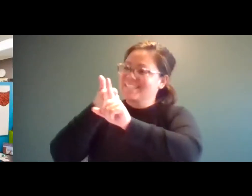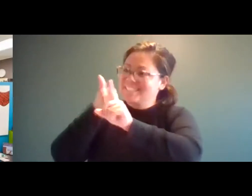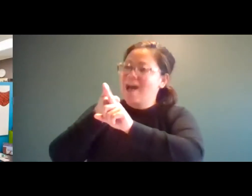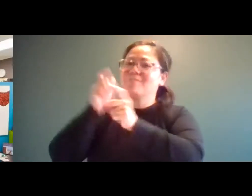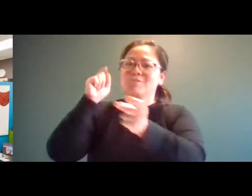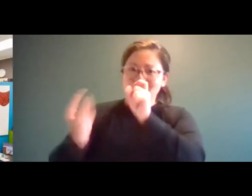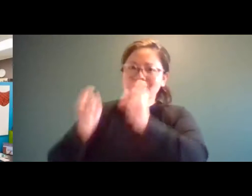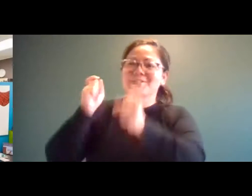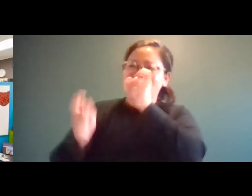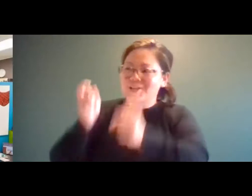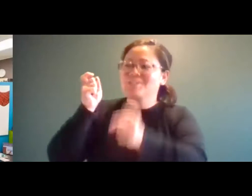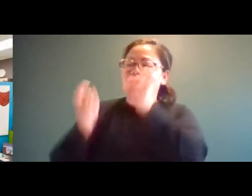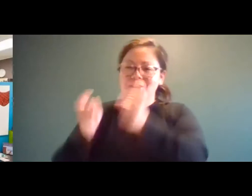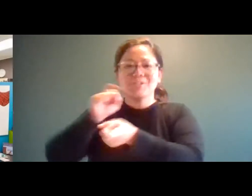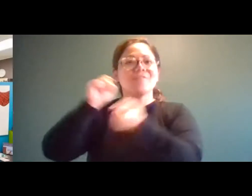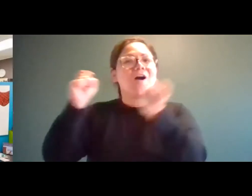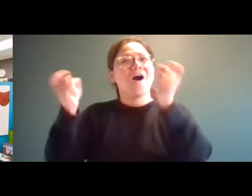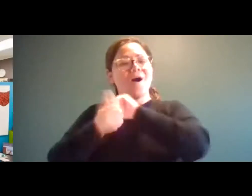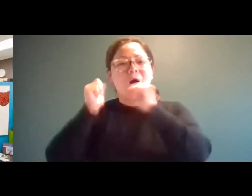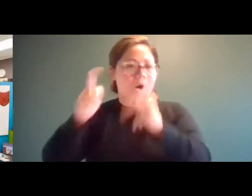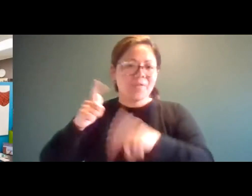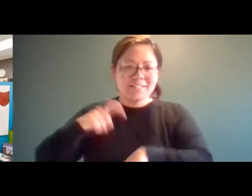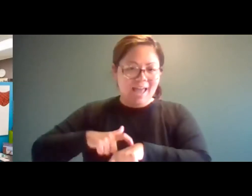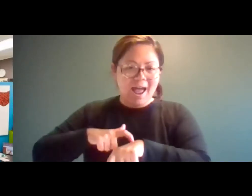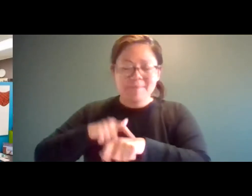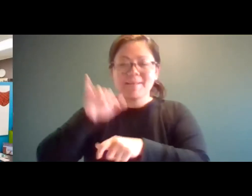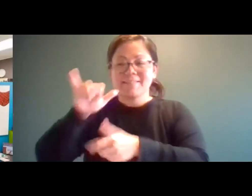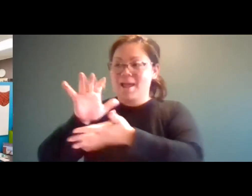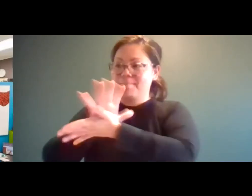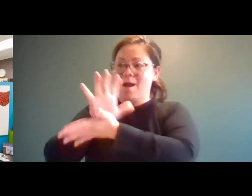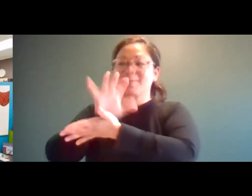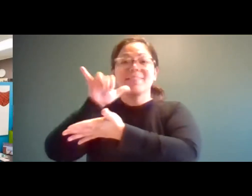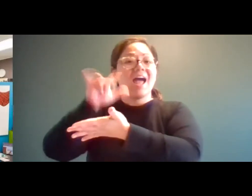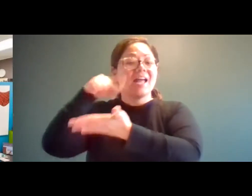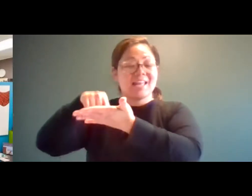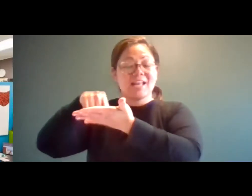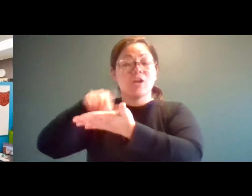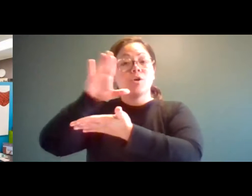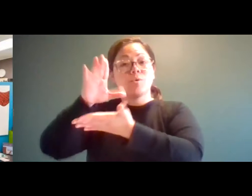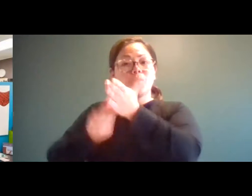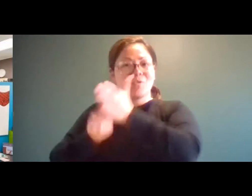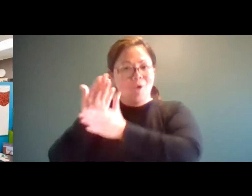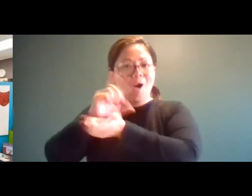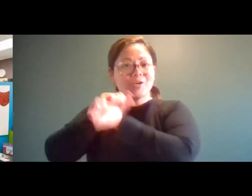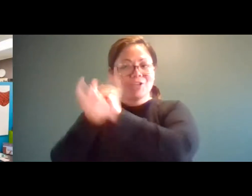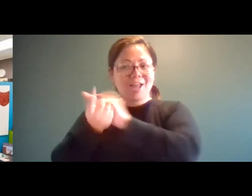and ever evolving type of document that's going to grow and change as your brand grows and changes as well.